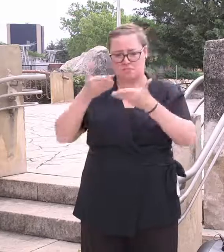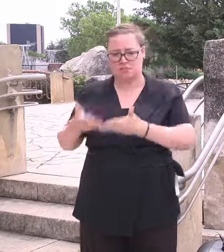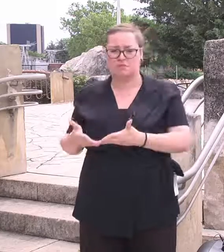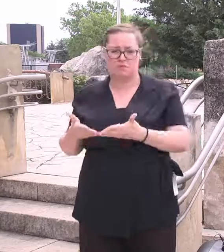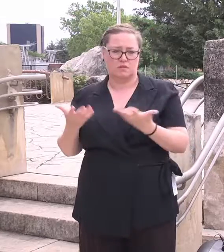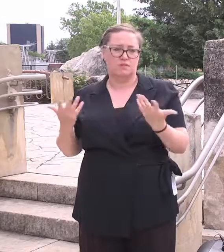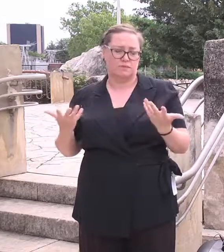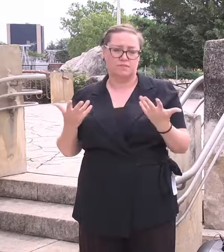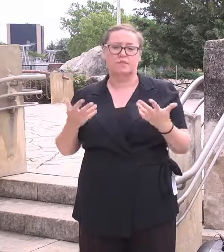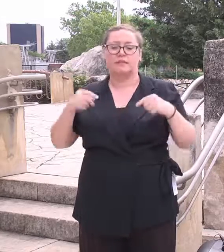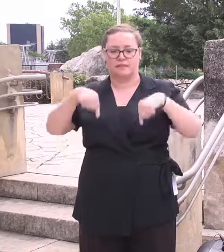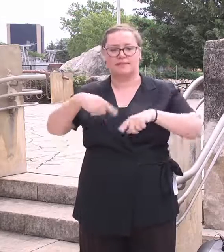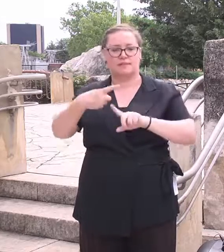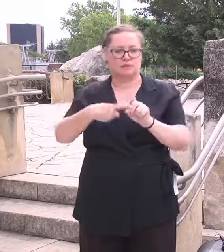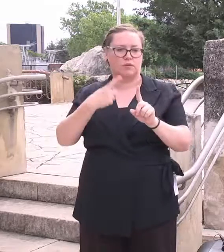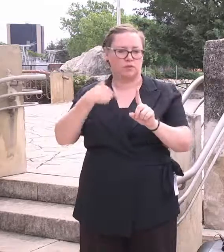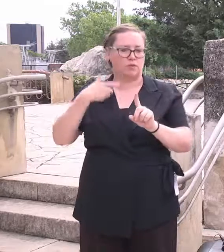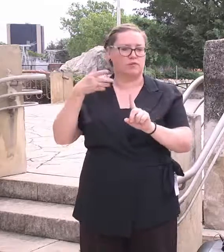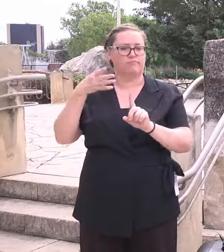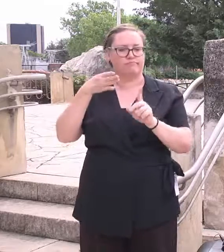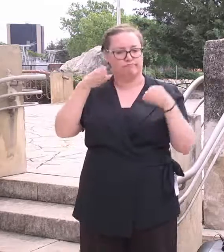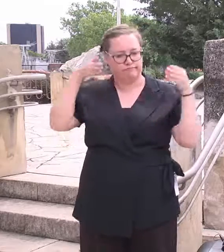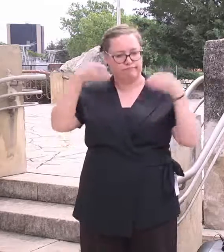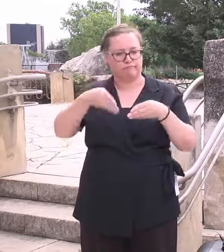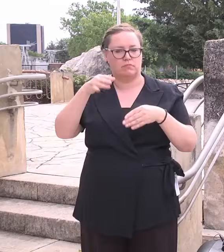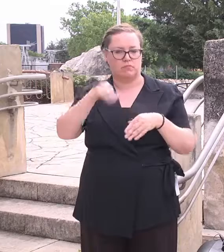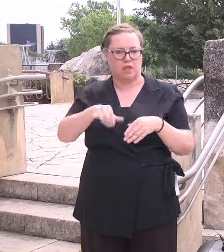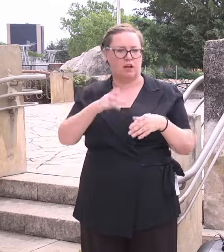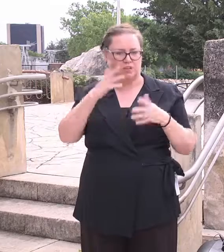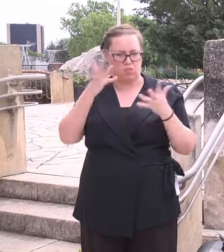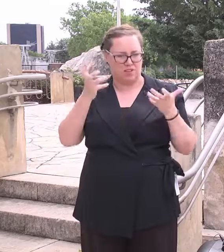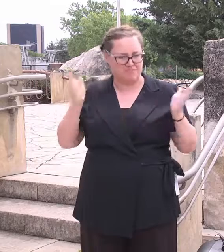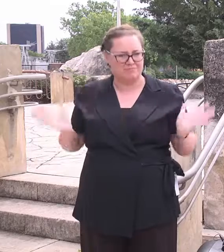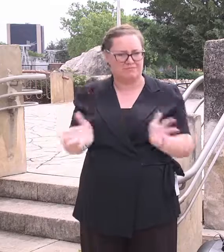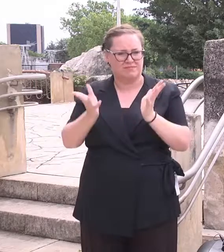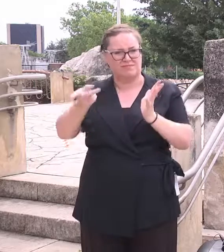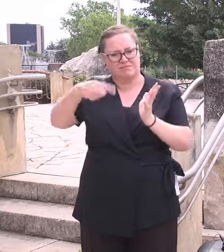month for it uh we always push it very hard I think most people actually enjoy the course uh